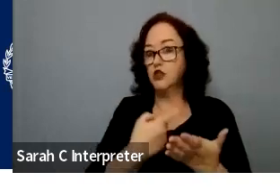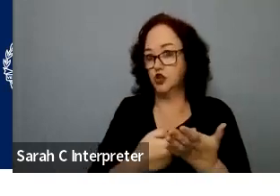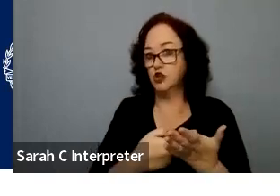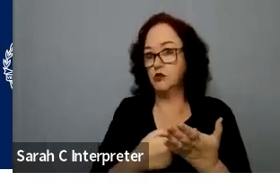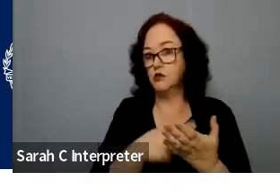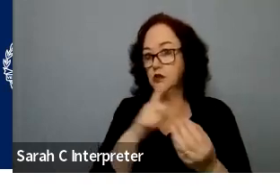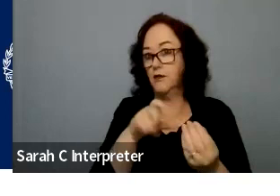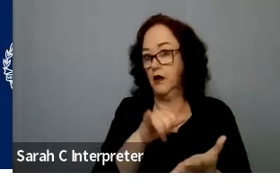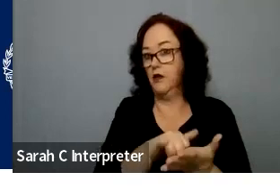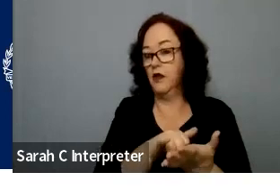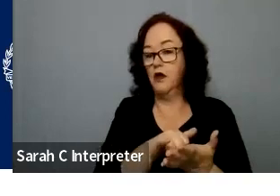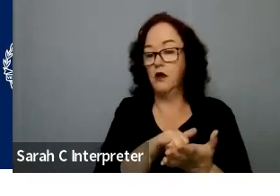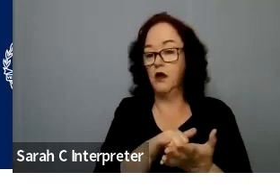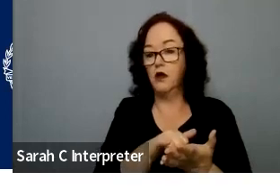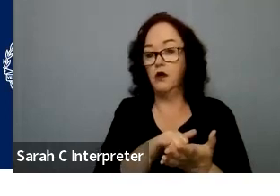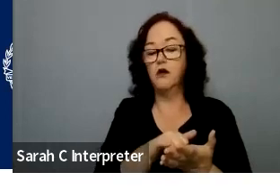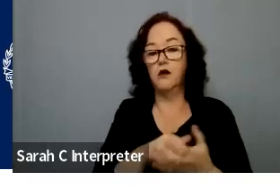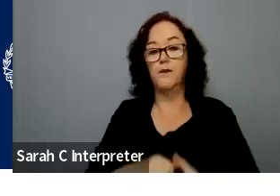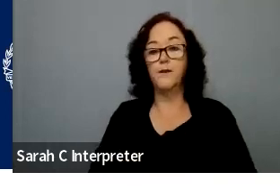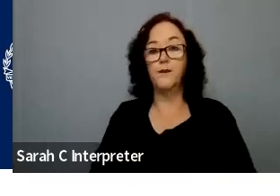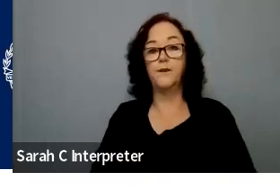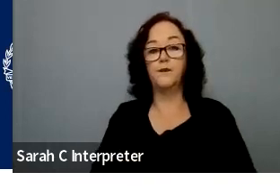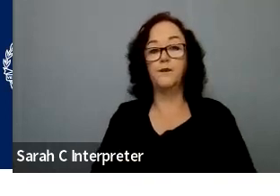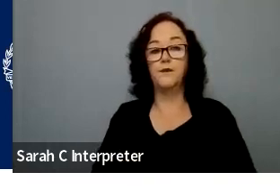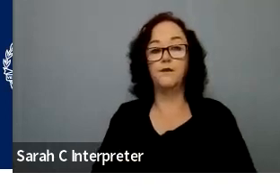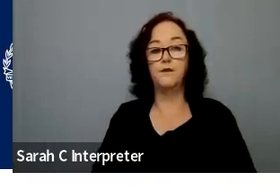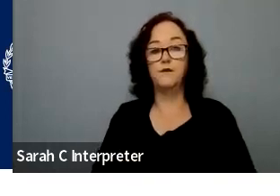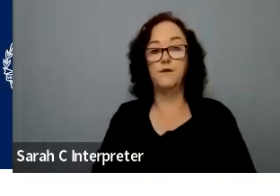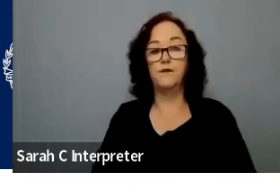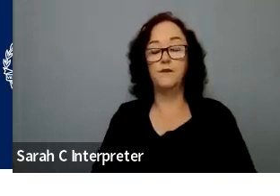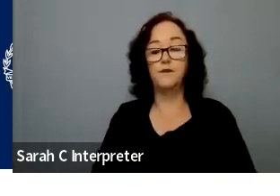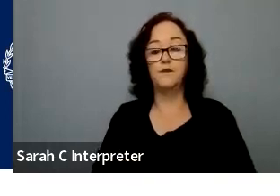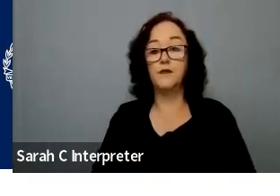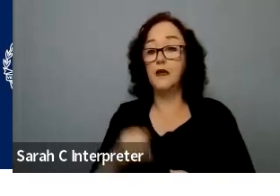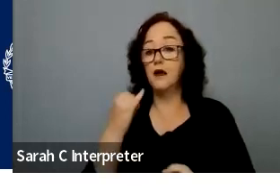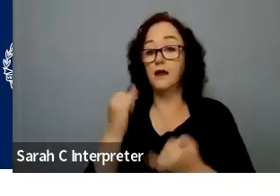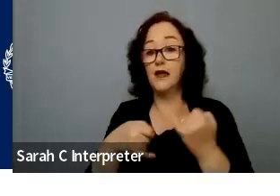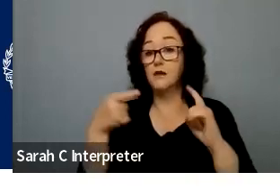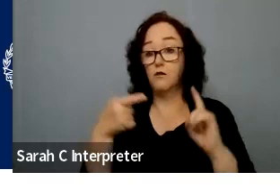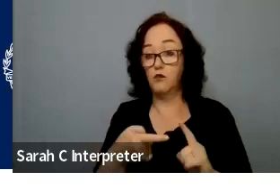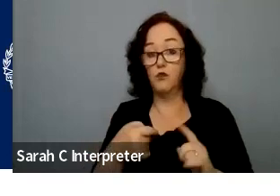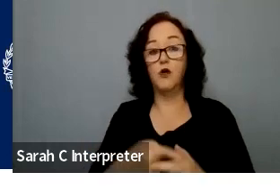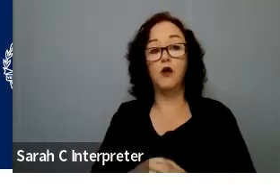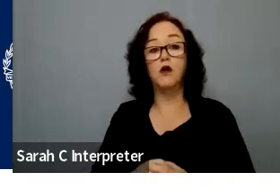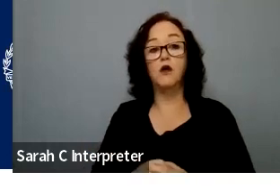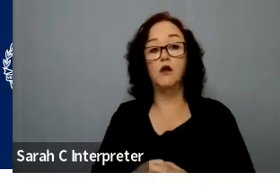you know, address this issue and then lastly um on this slide is to disseminate all of this